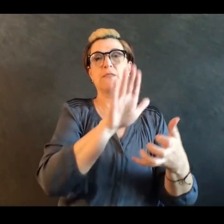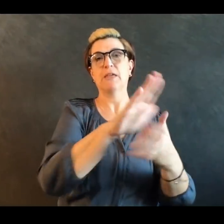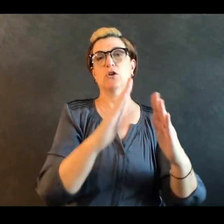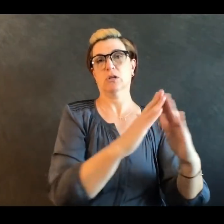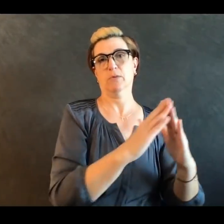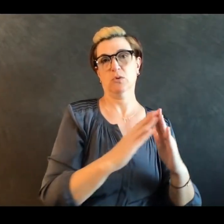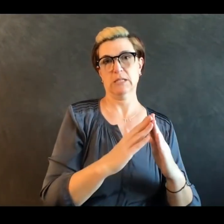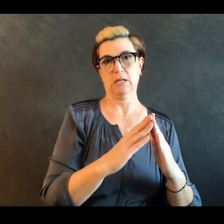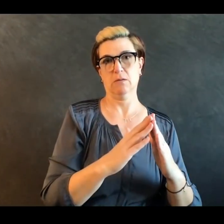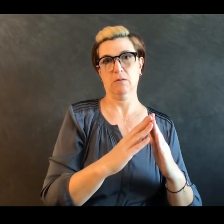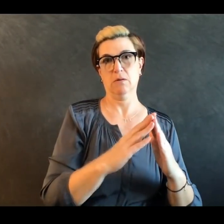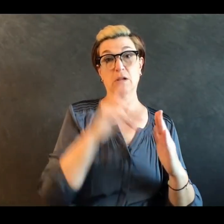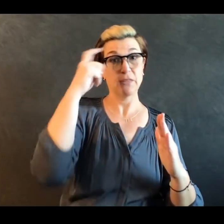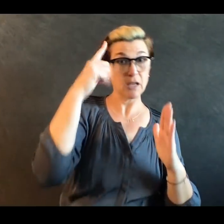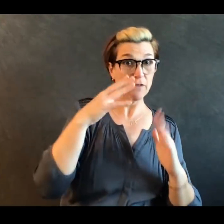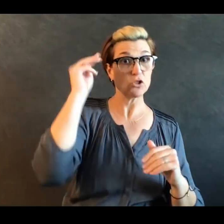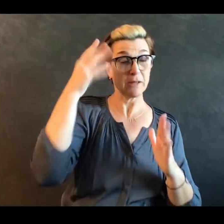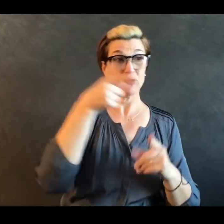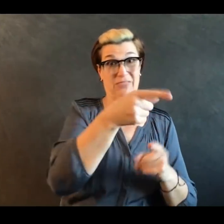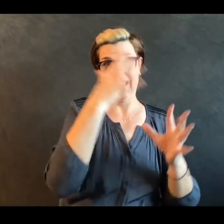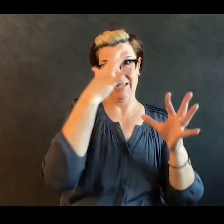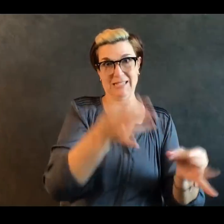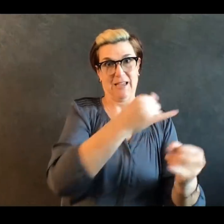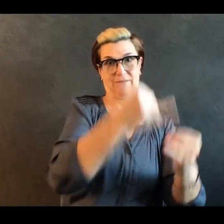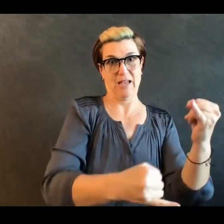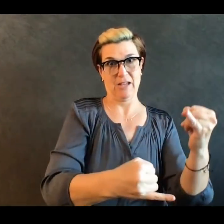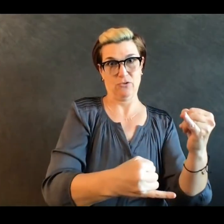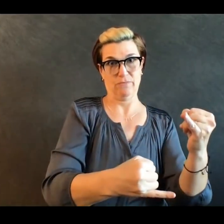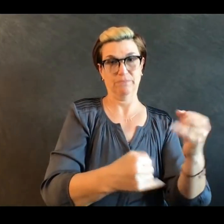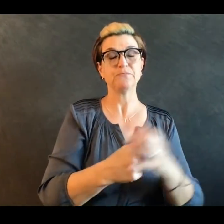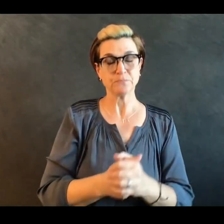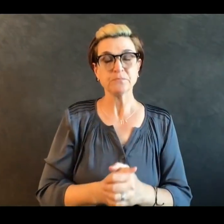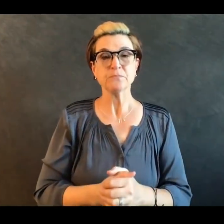frontline and I wanted to conclude by really thanking my PEPFAR teams around